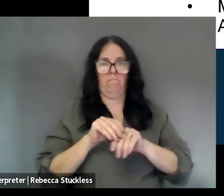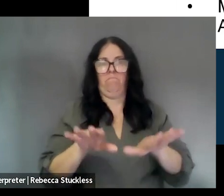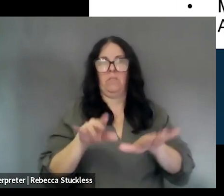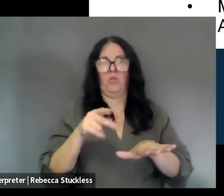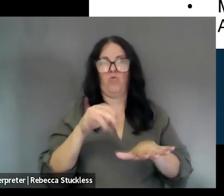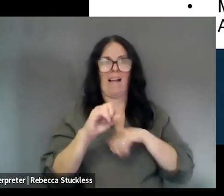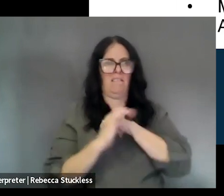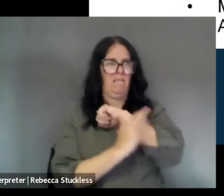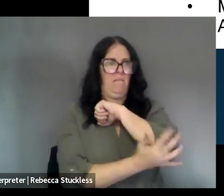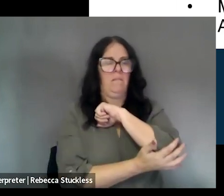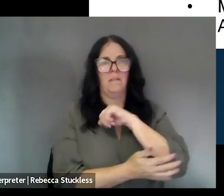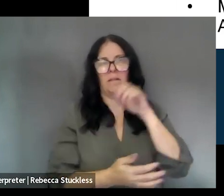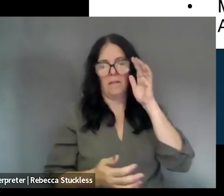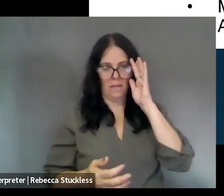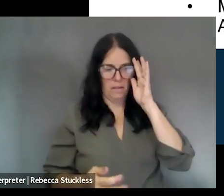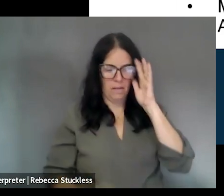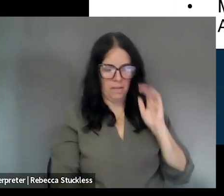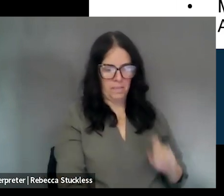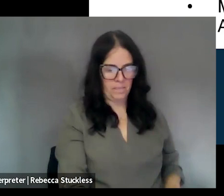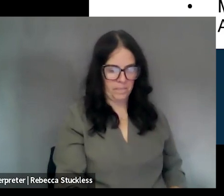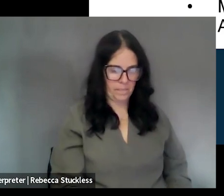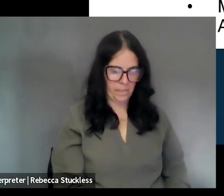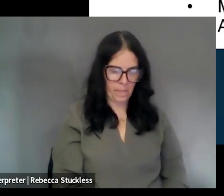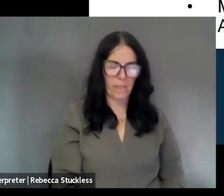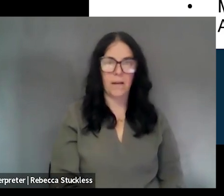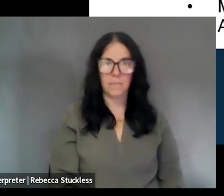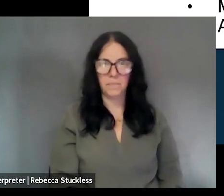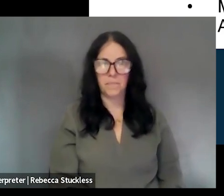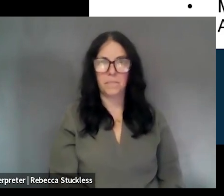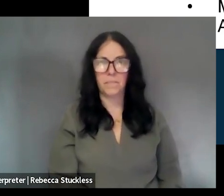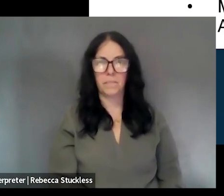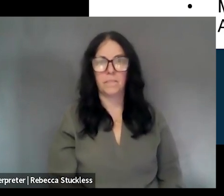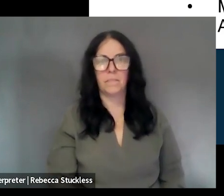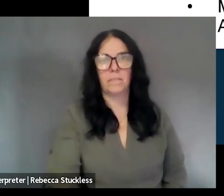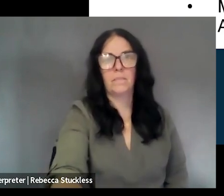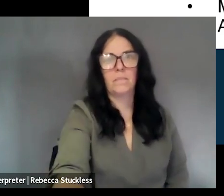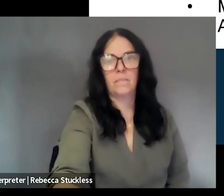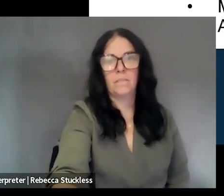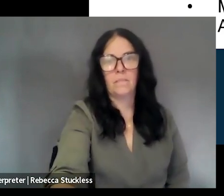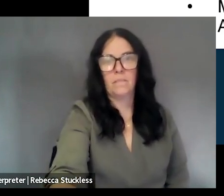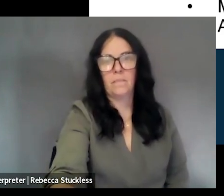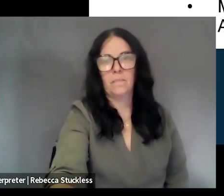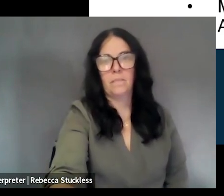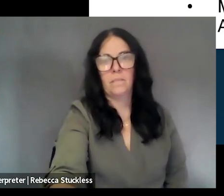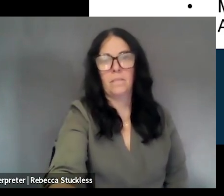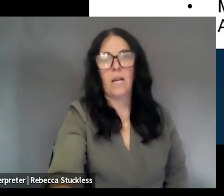psoriasis. So, yeah, and then, and what I also noticed at that point is that I was having some